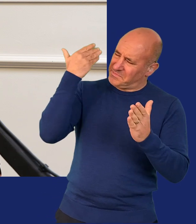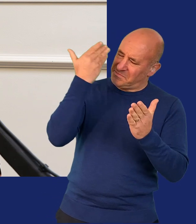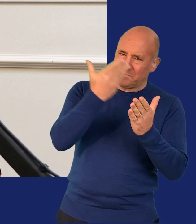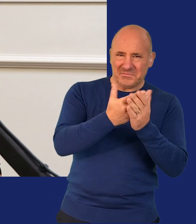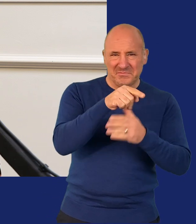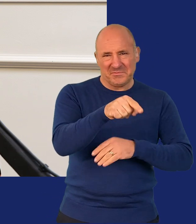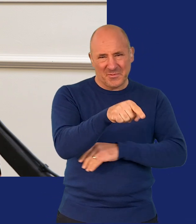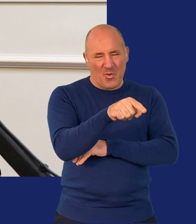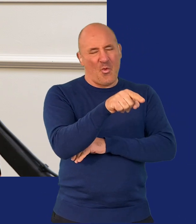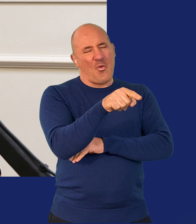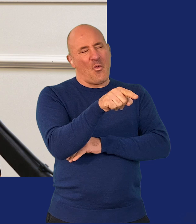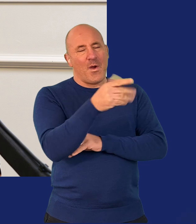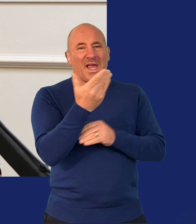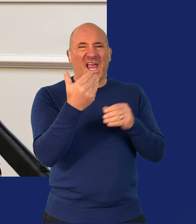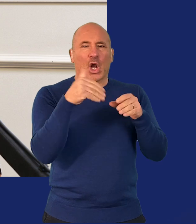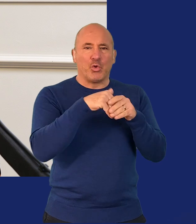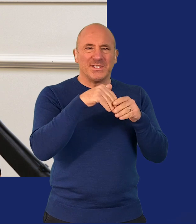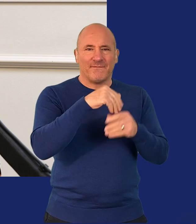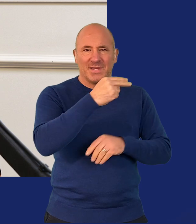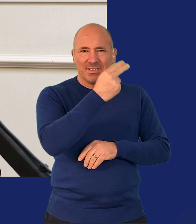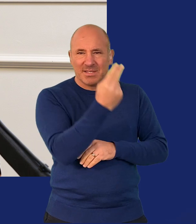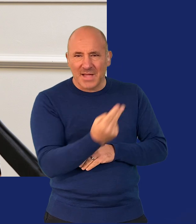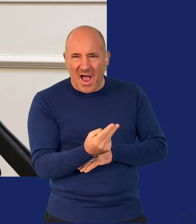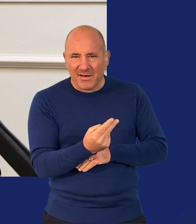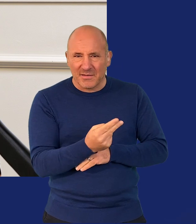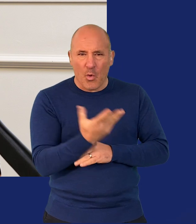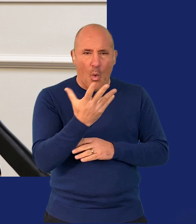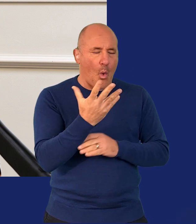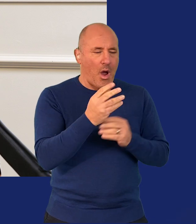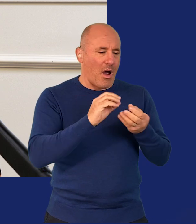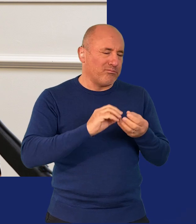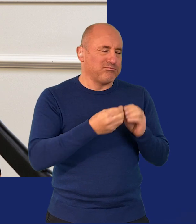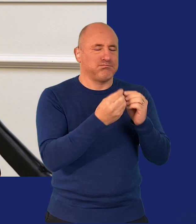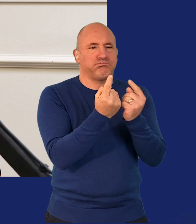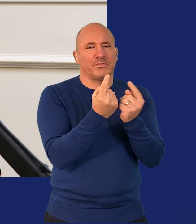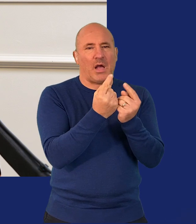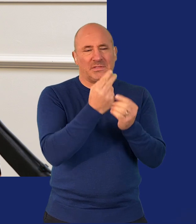of inclusive design or product design?